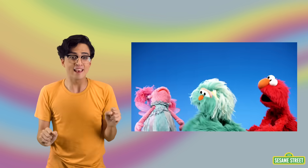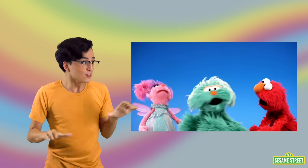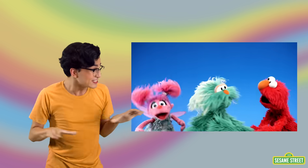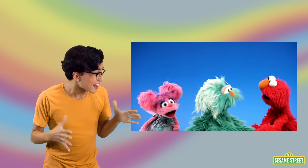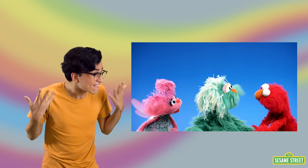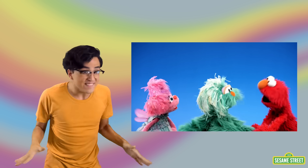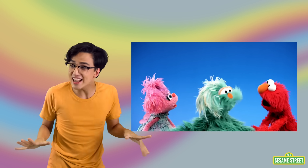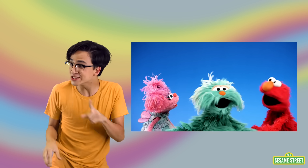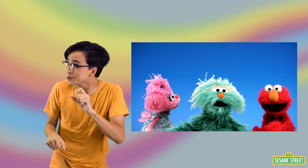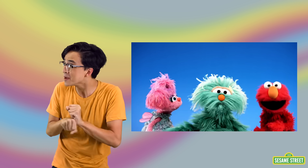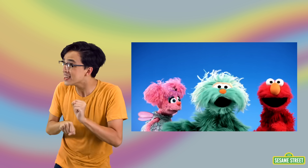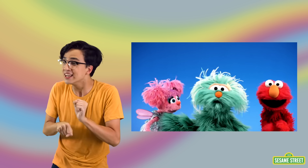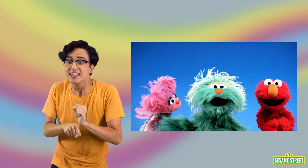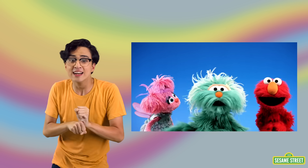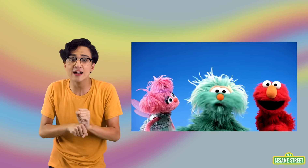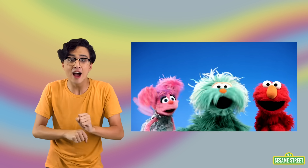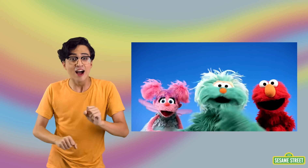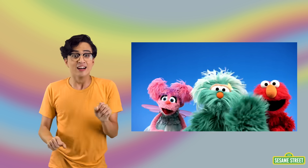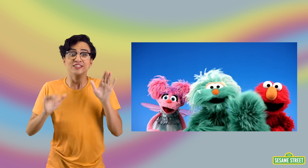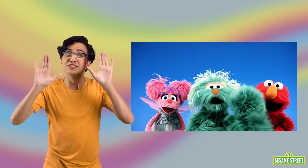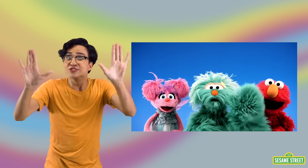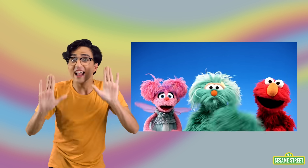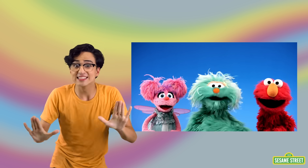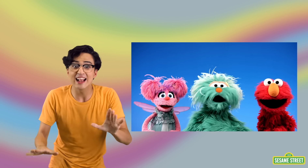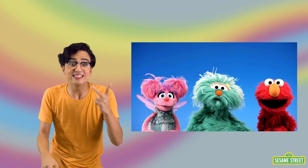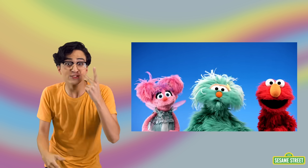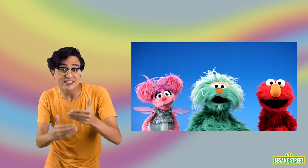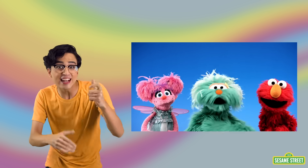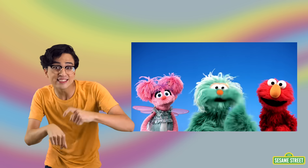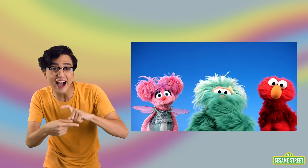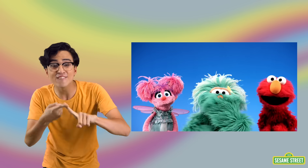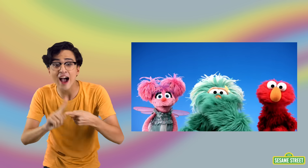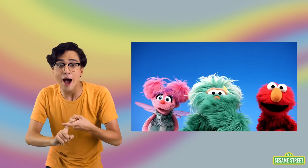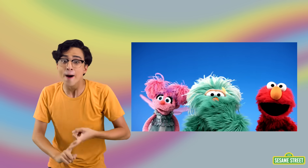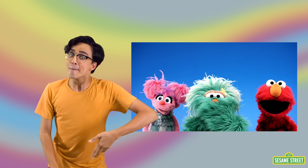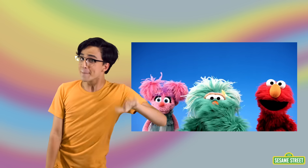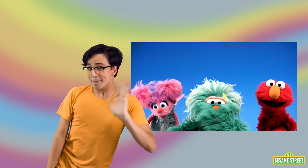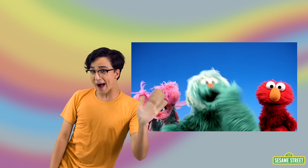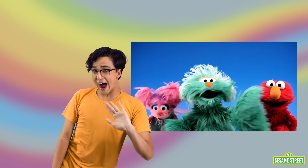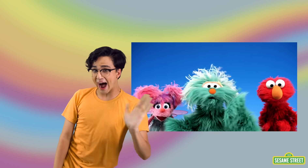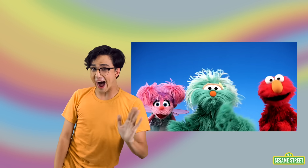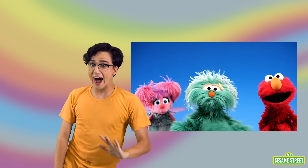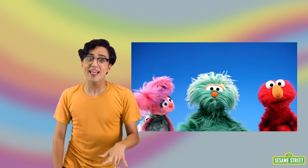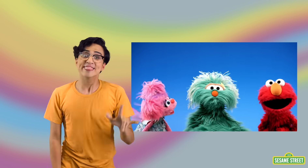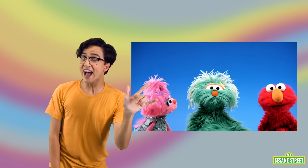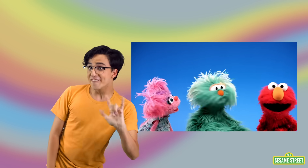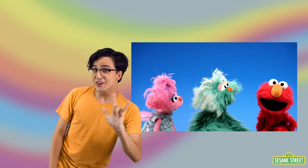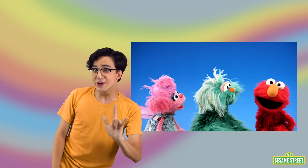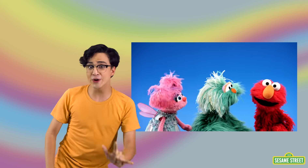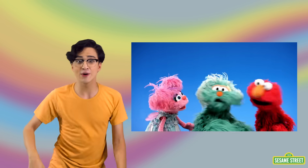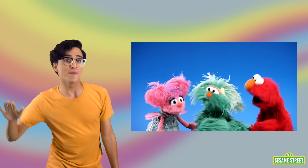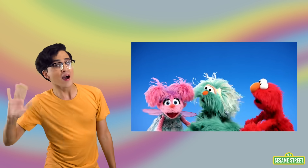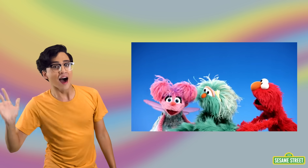We did it, we did it! (Rosita speaks in Spanish) See you next time, amigos! Bye bye! We love you! - That was a lot of fun.